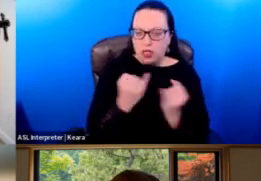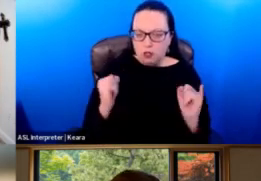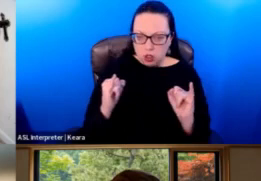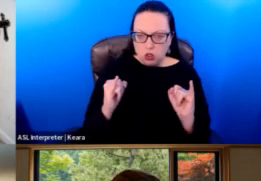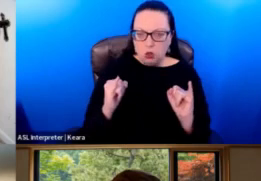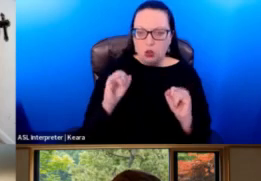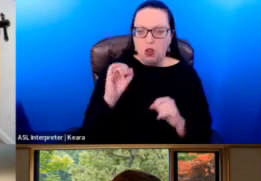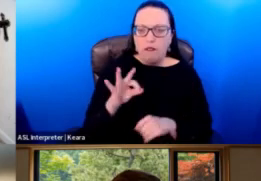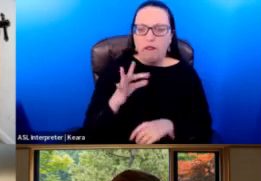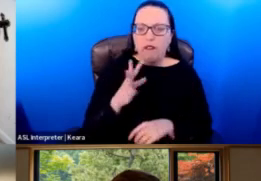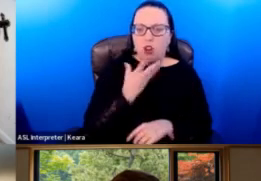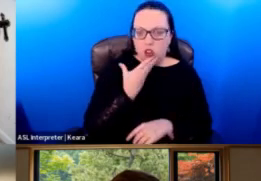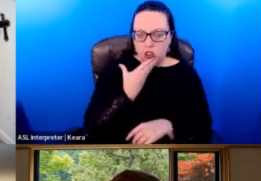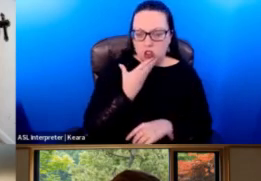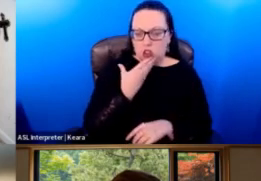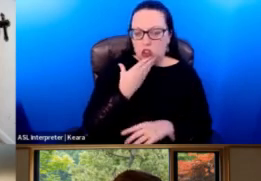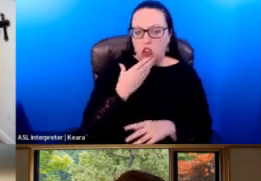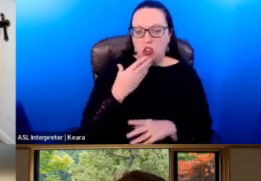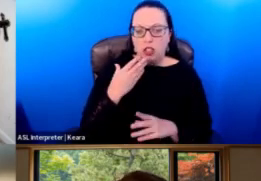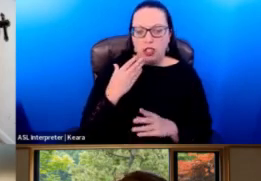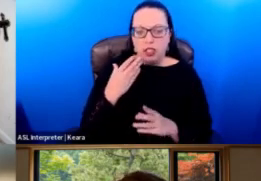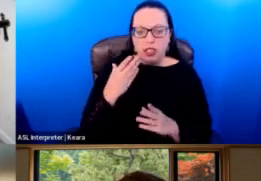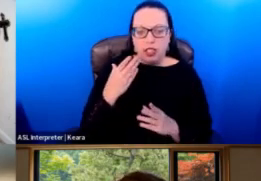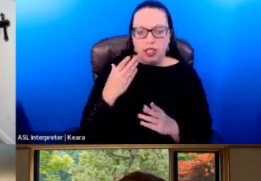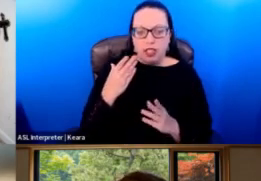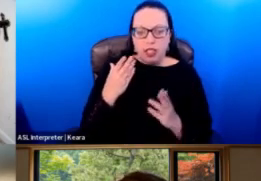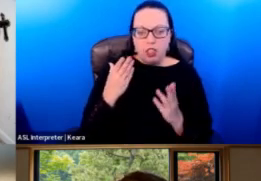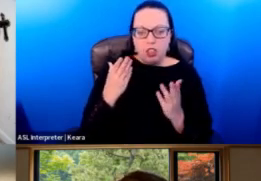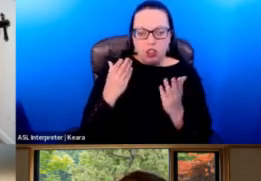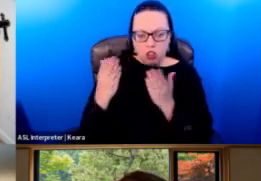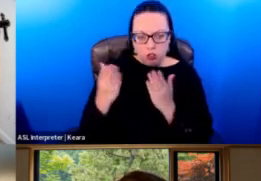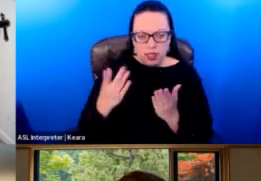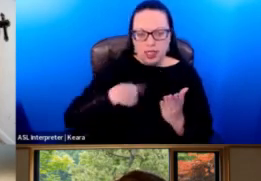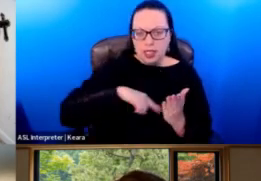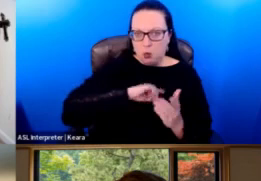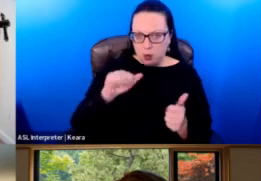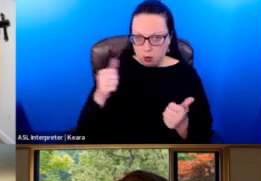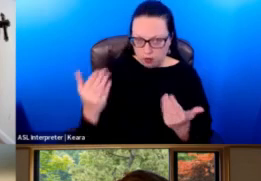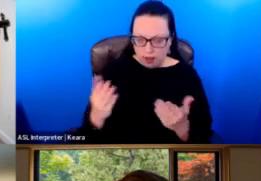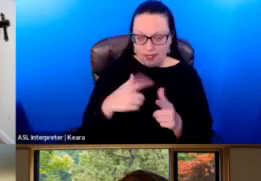services that we provide them. And then in 2022, we also had a cohort on assistive technology